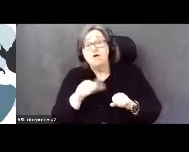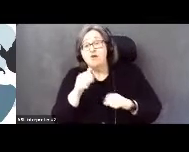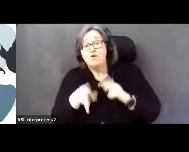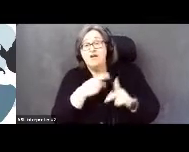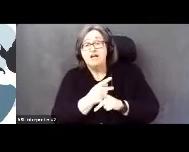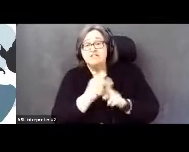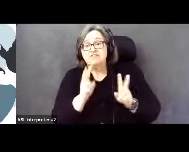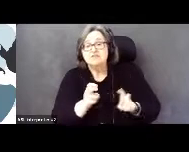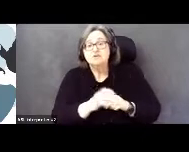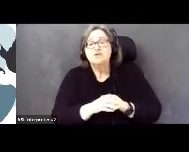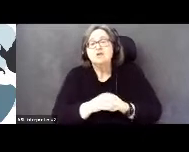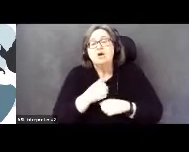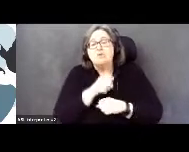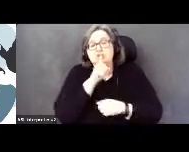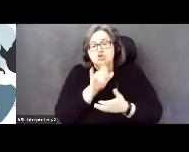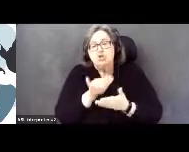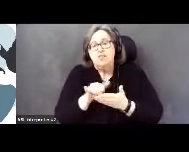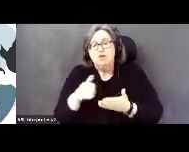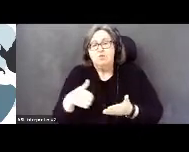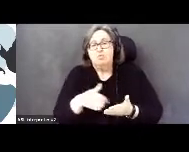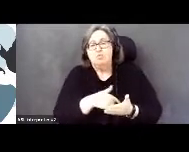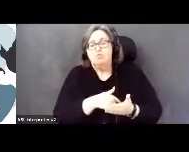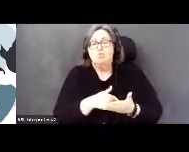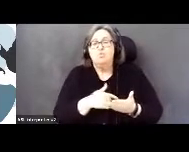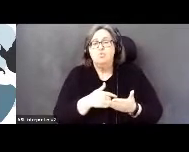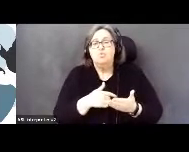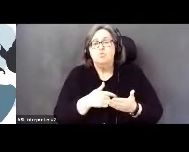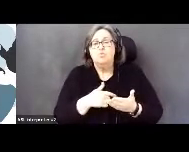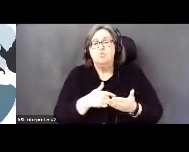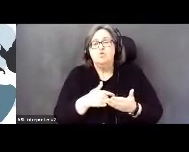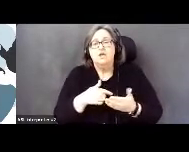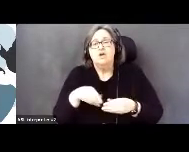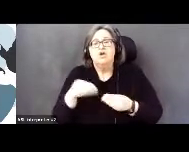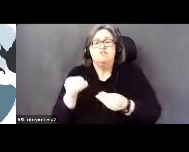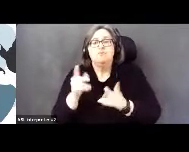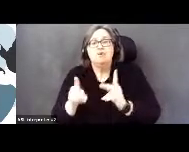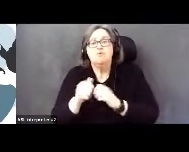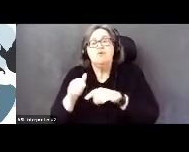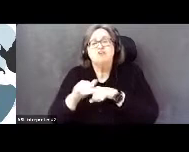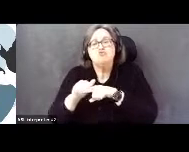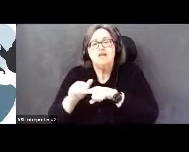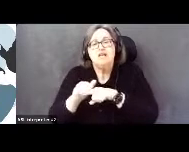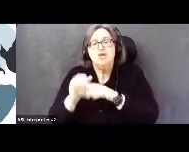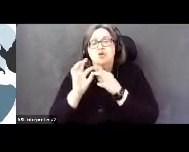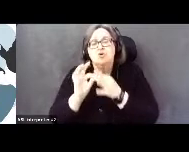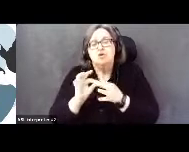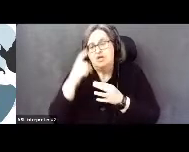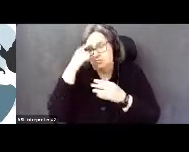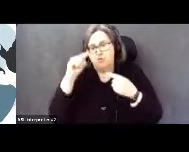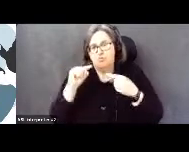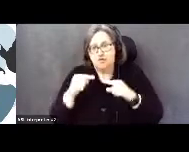sure again that we're having -- arming those folks with training around brain injury. Excuse